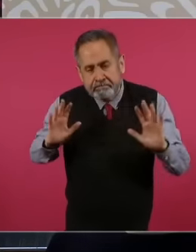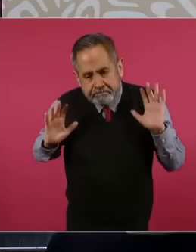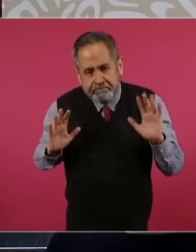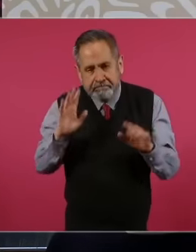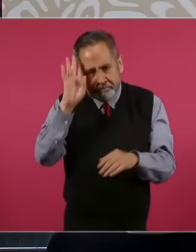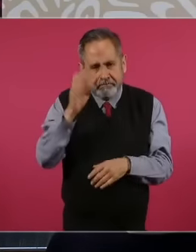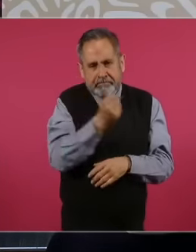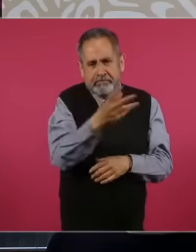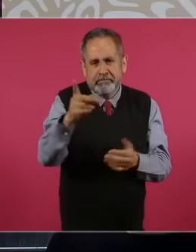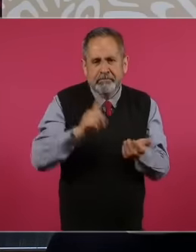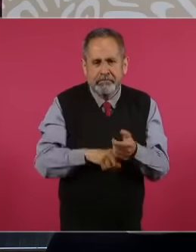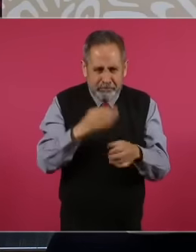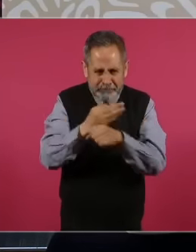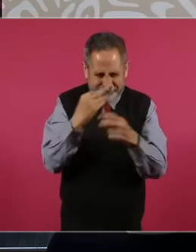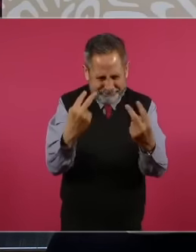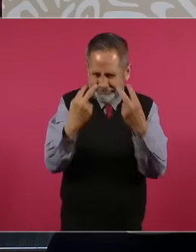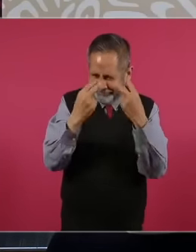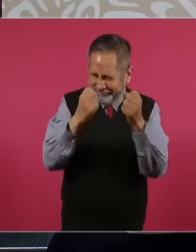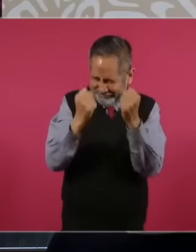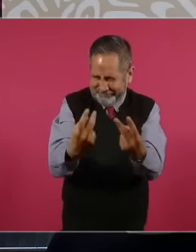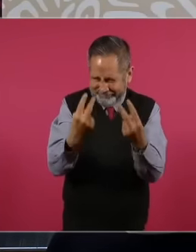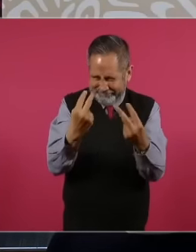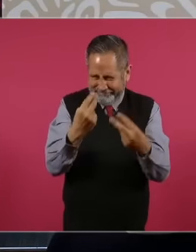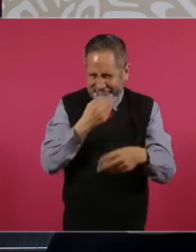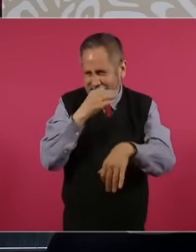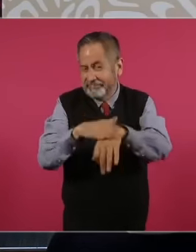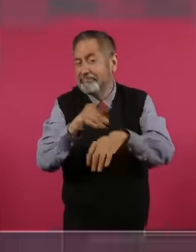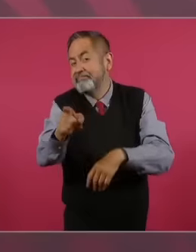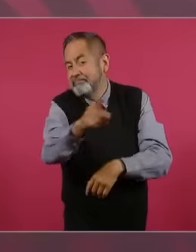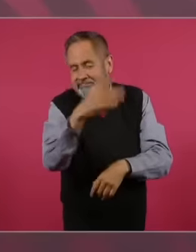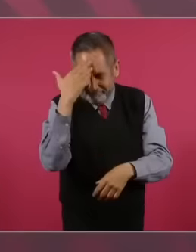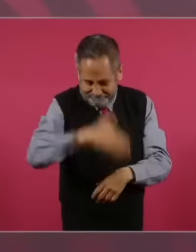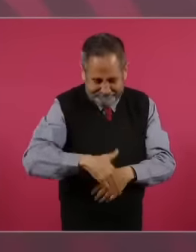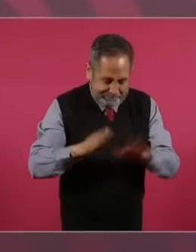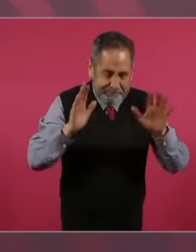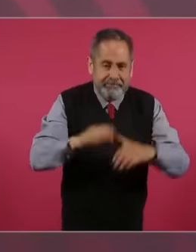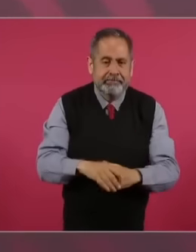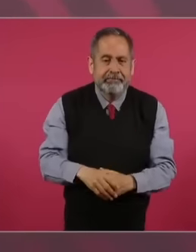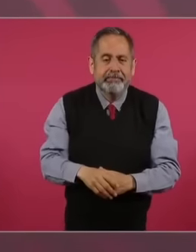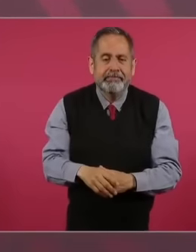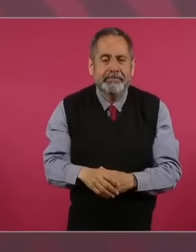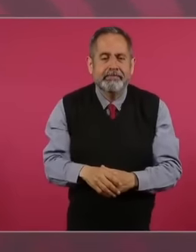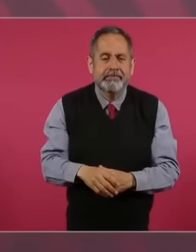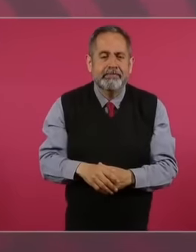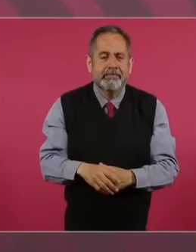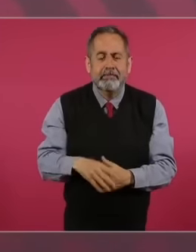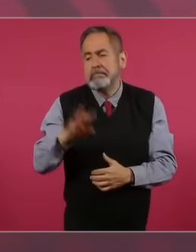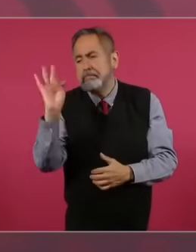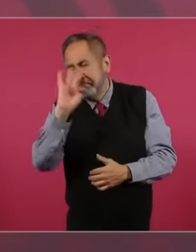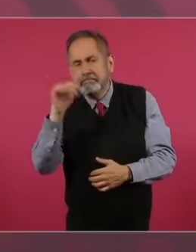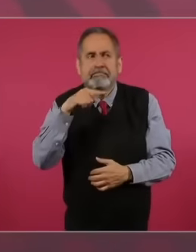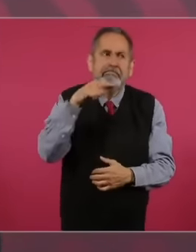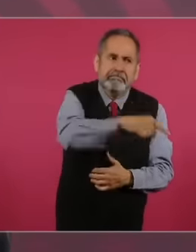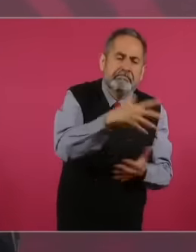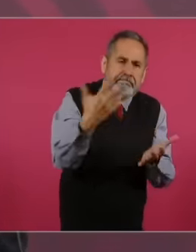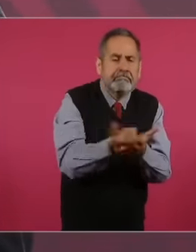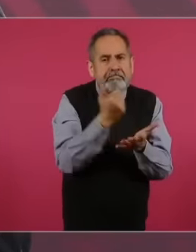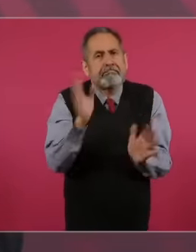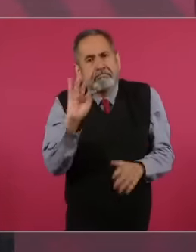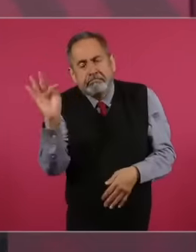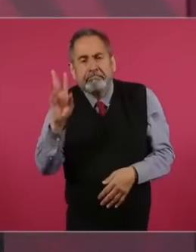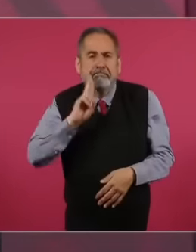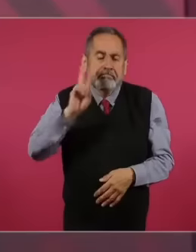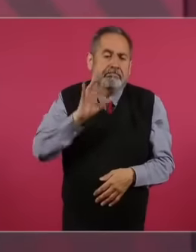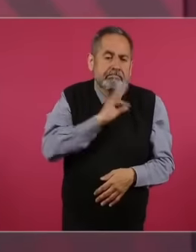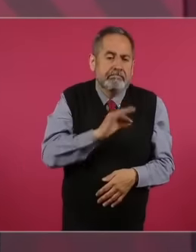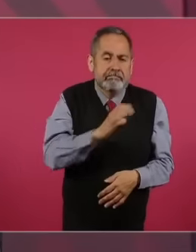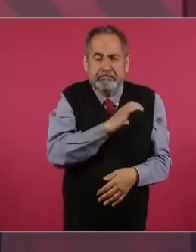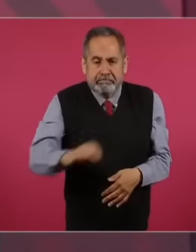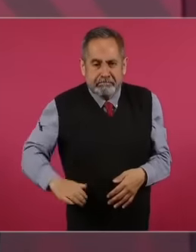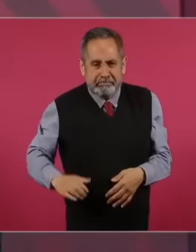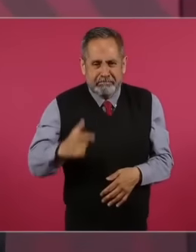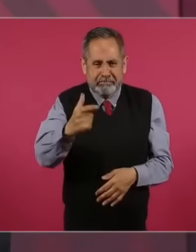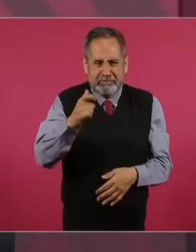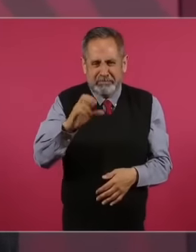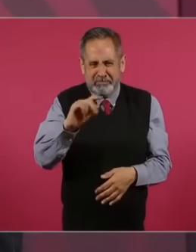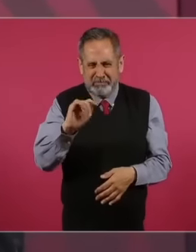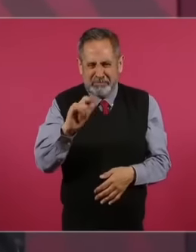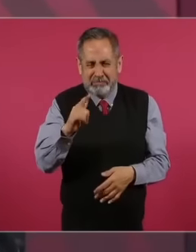they are also listening to me and they know what I mean I said Well if